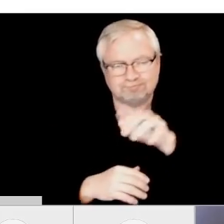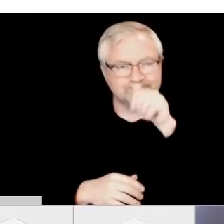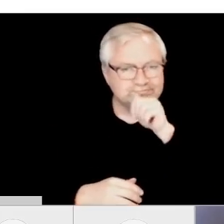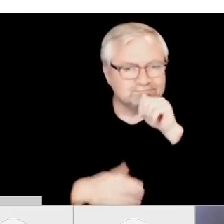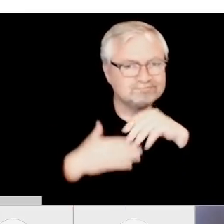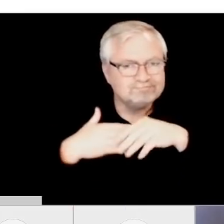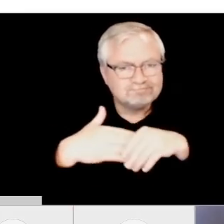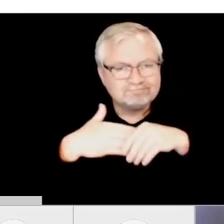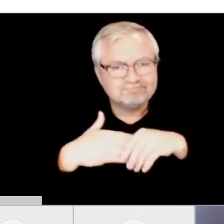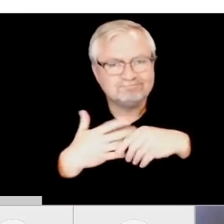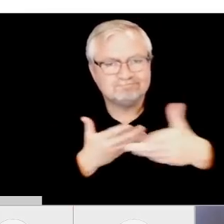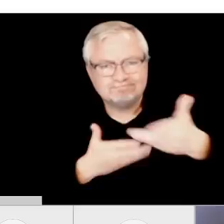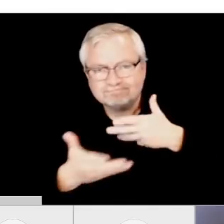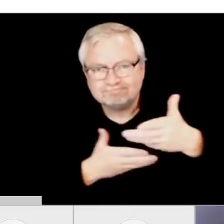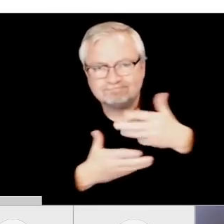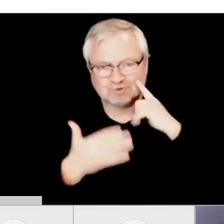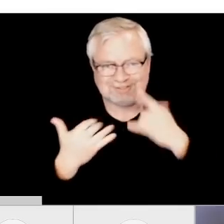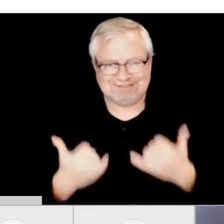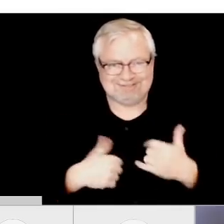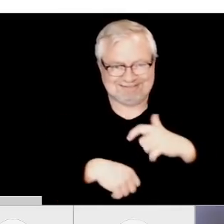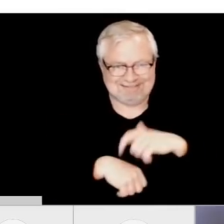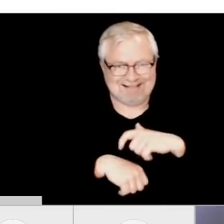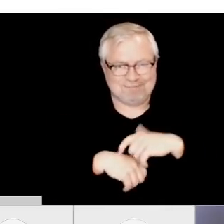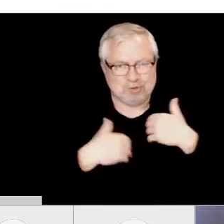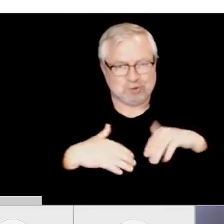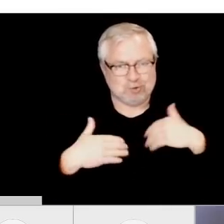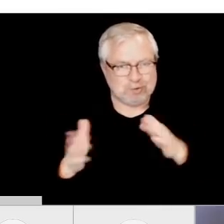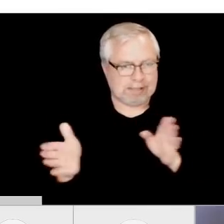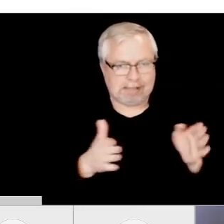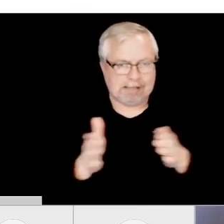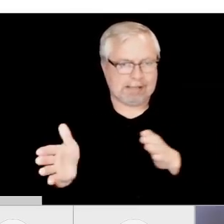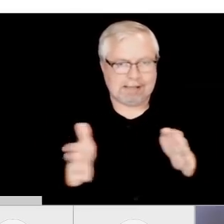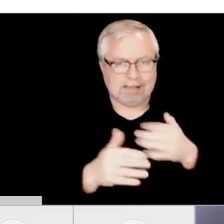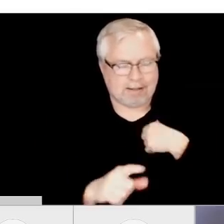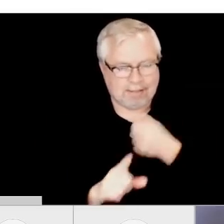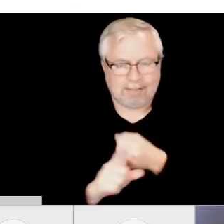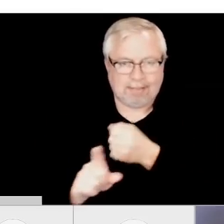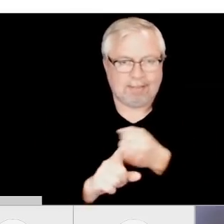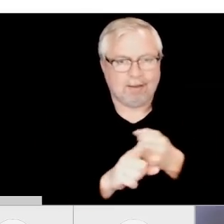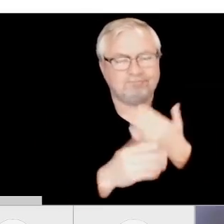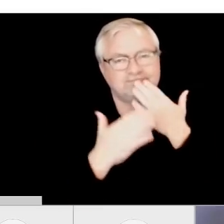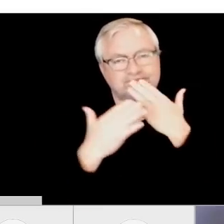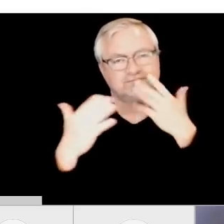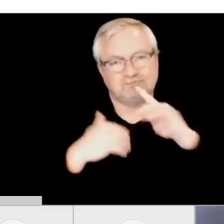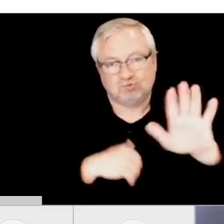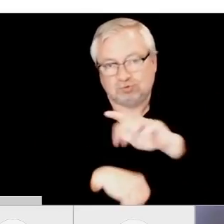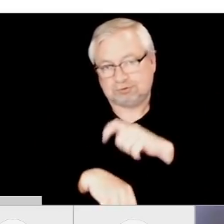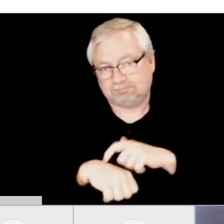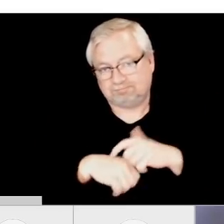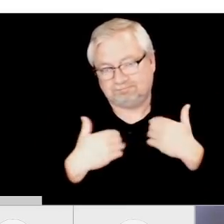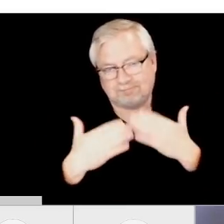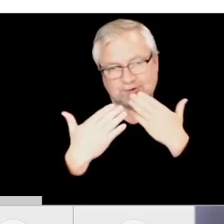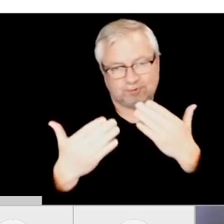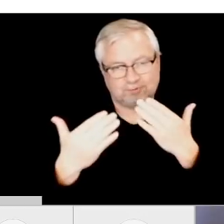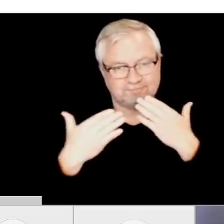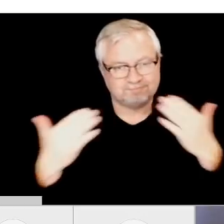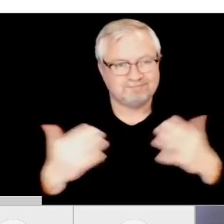scheduled time today and we'll be talking to you later today. Thank you very much.